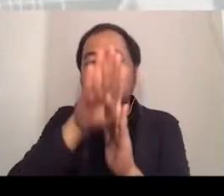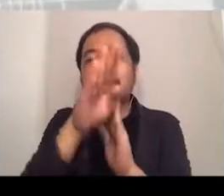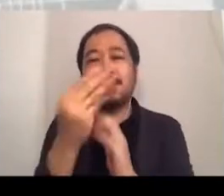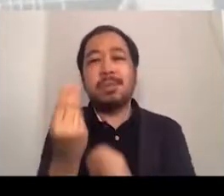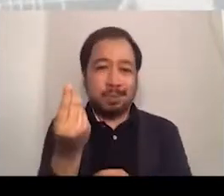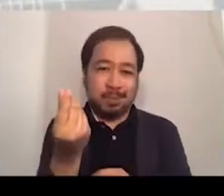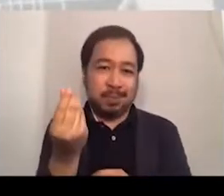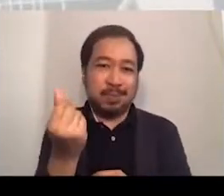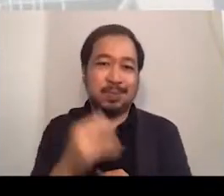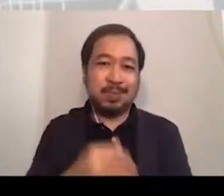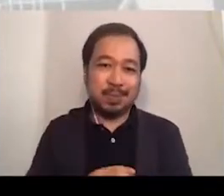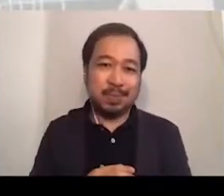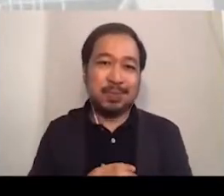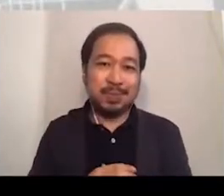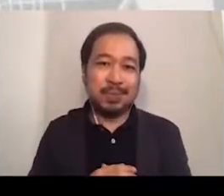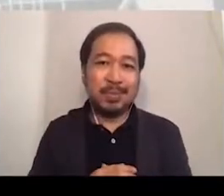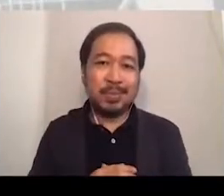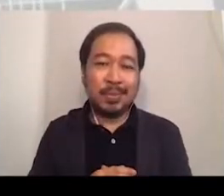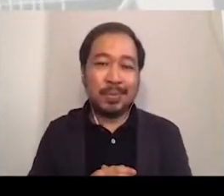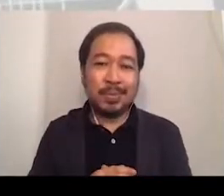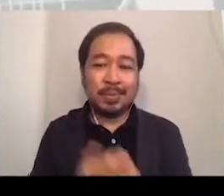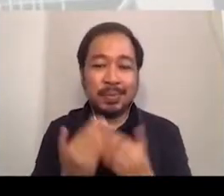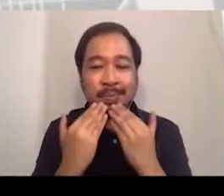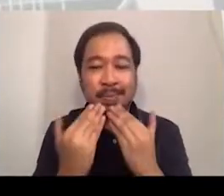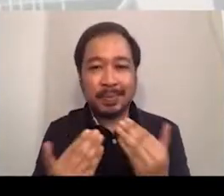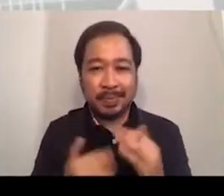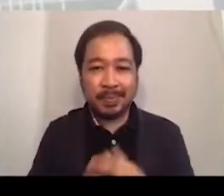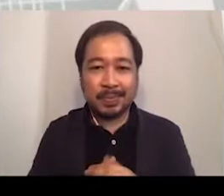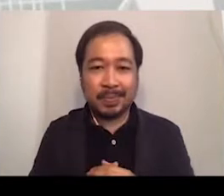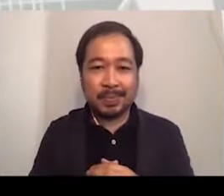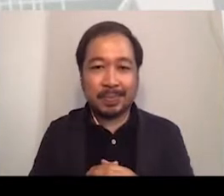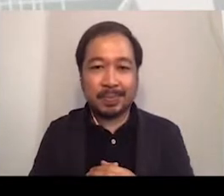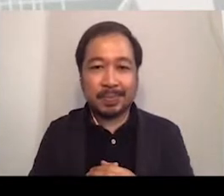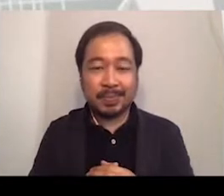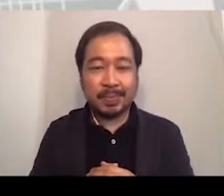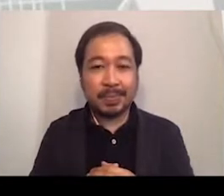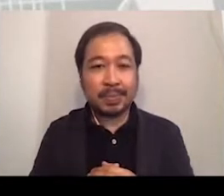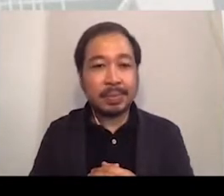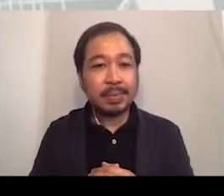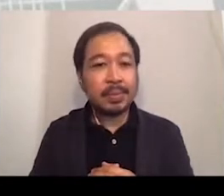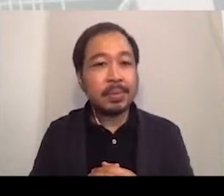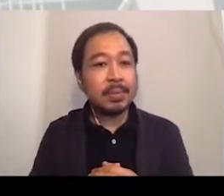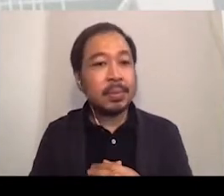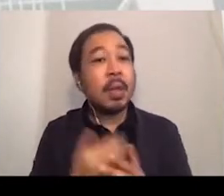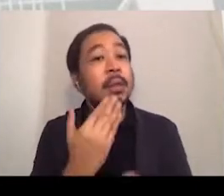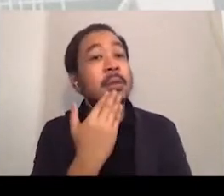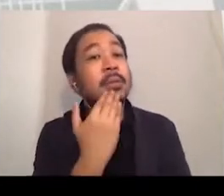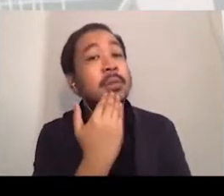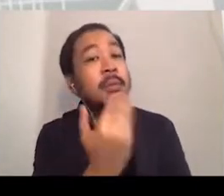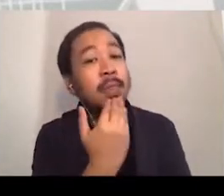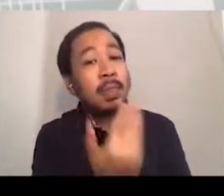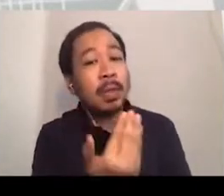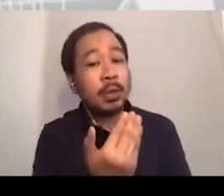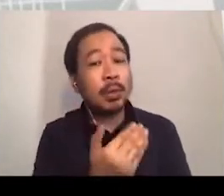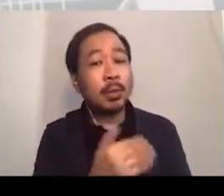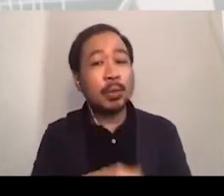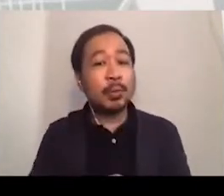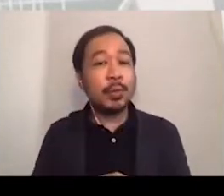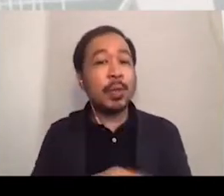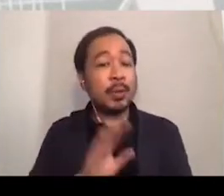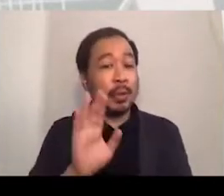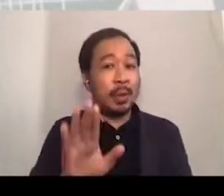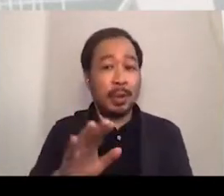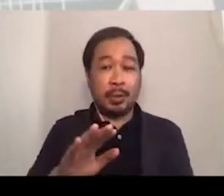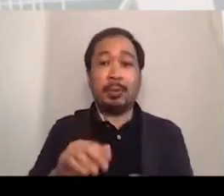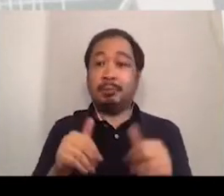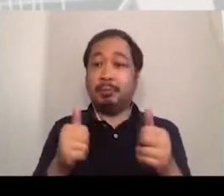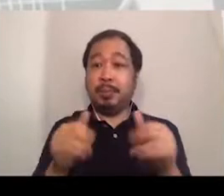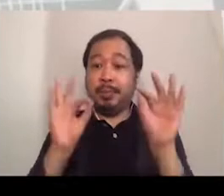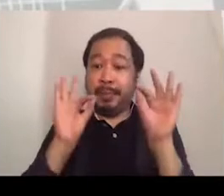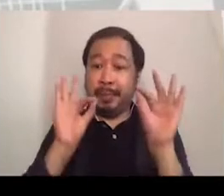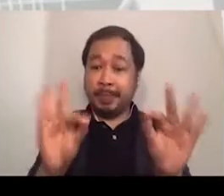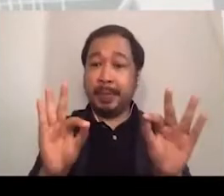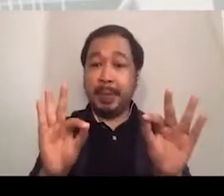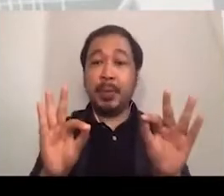Stephen, thank you, thank you so much for that and that was such a rich intervention full of the kinds of details that many, many countries